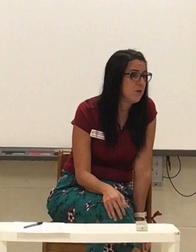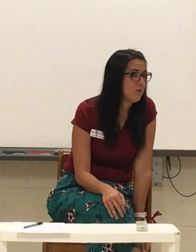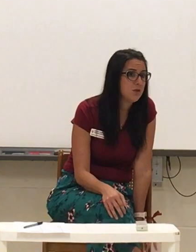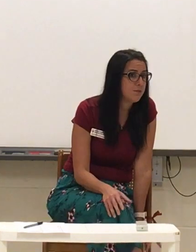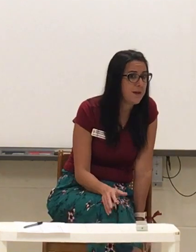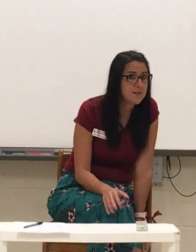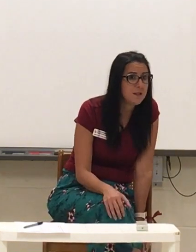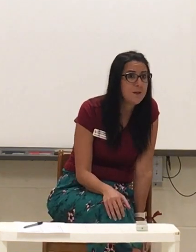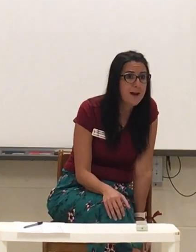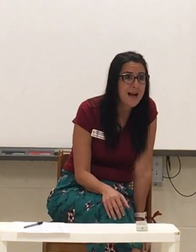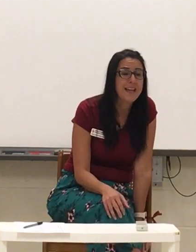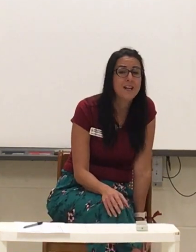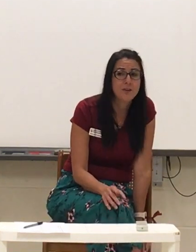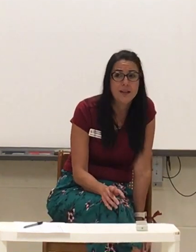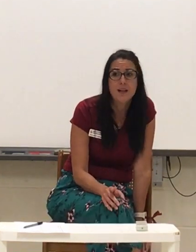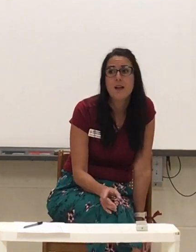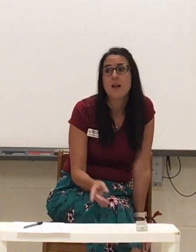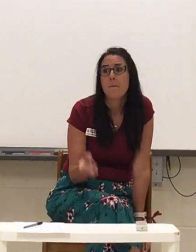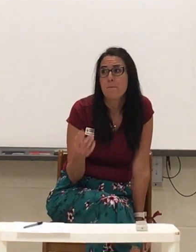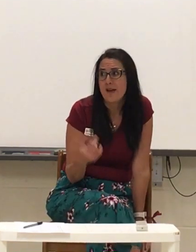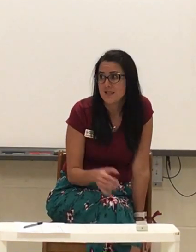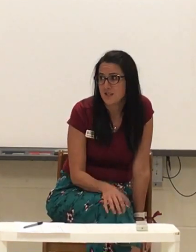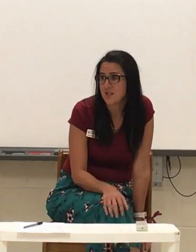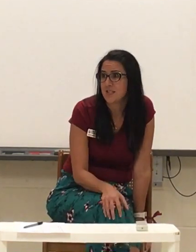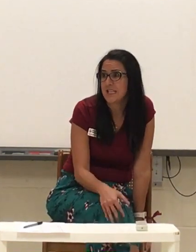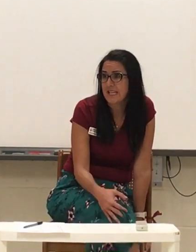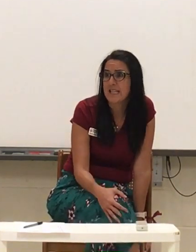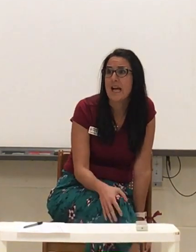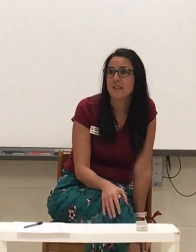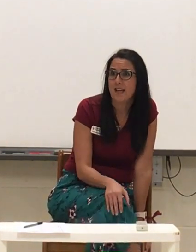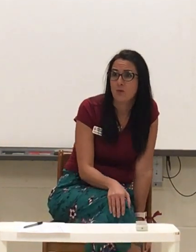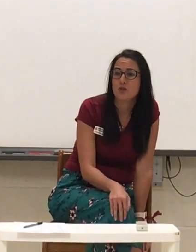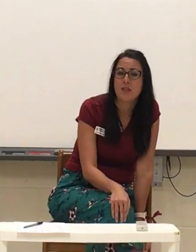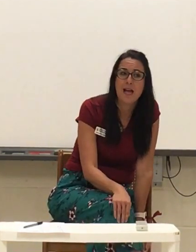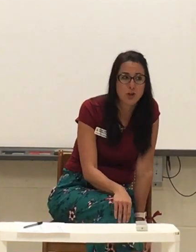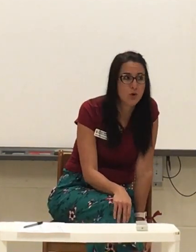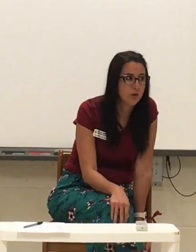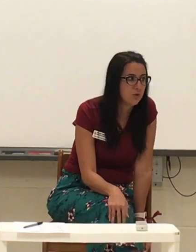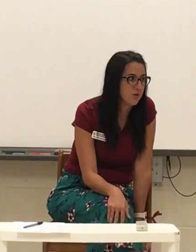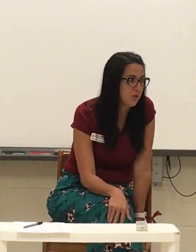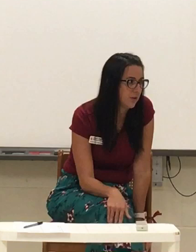was just basically by hearing is in that language that you understood